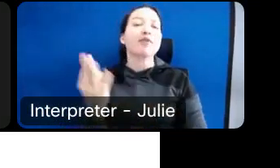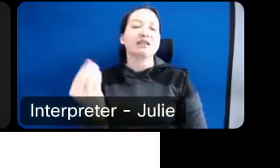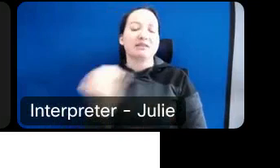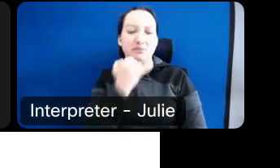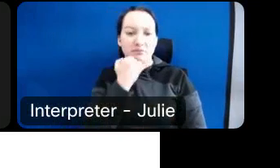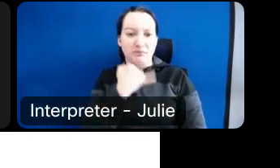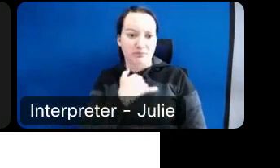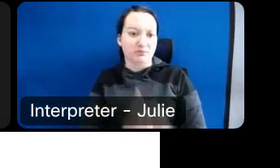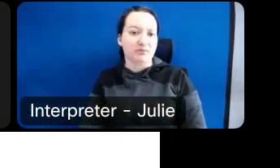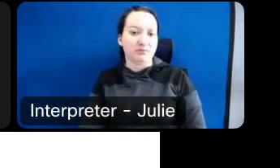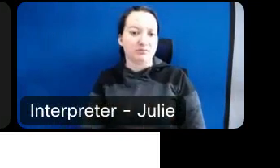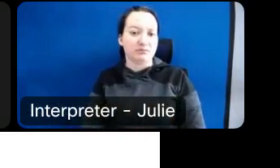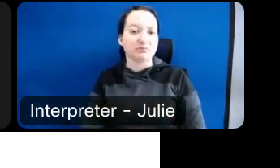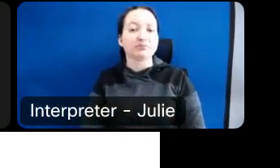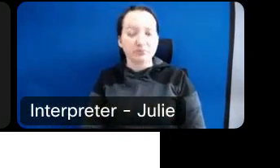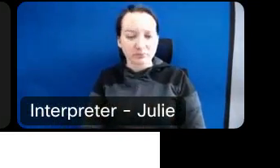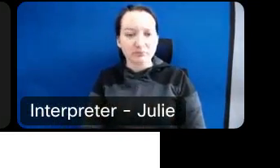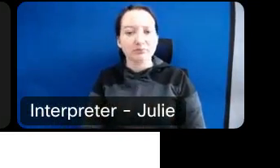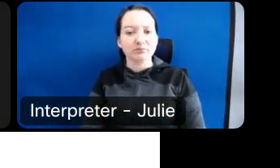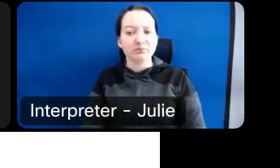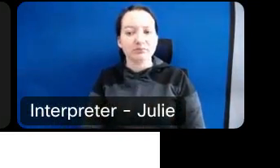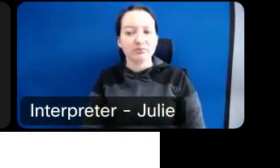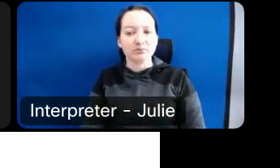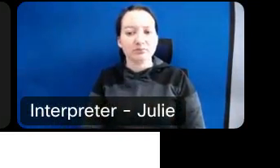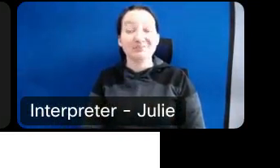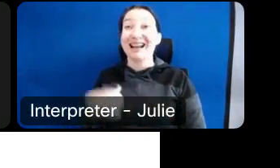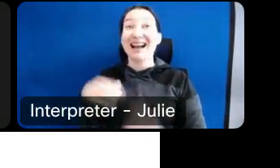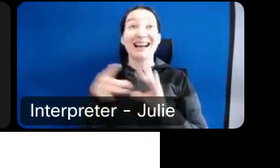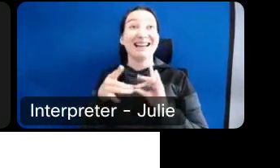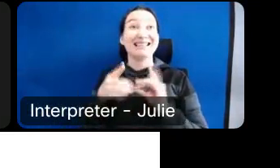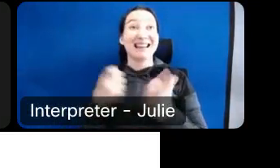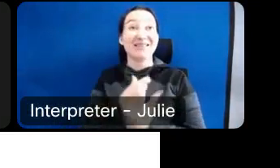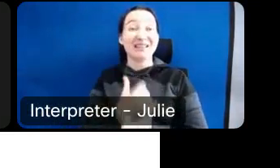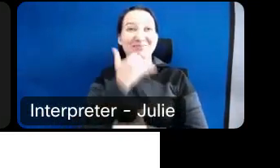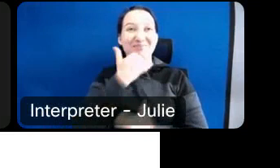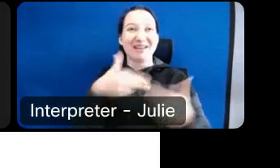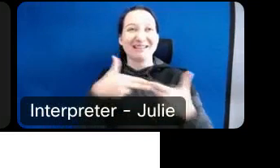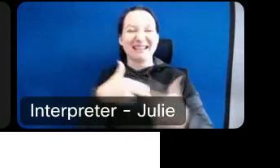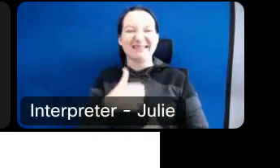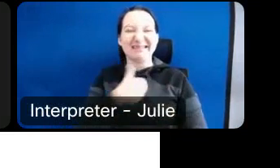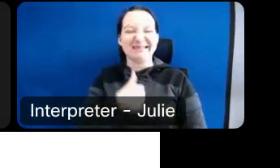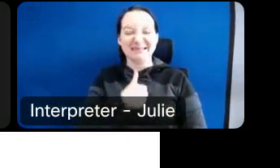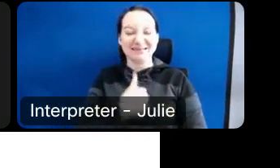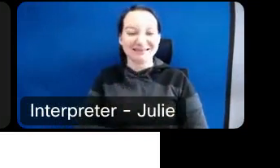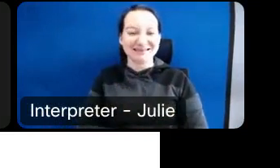Um, I said all the right things, but it with the wrong space. Um.